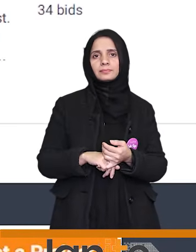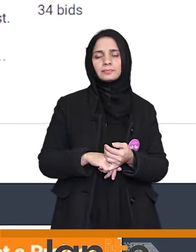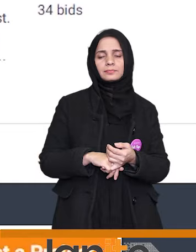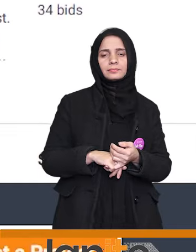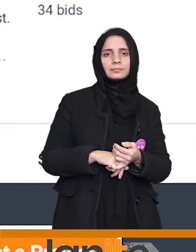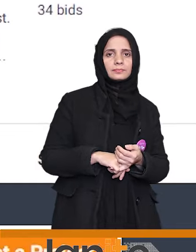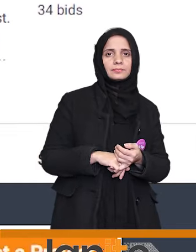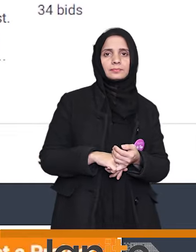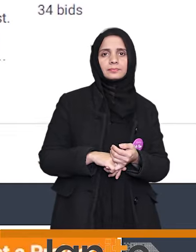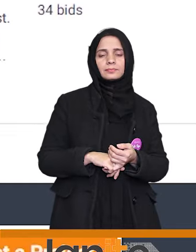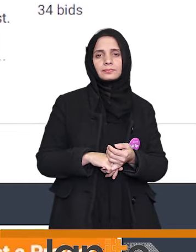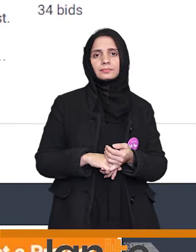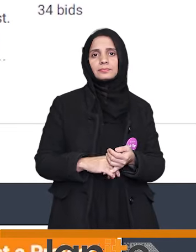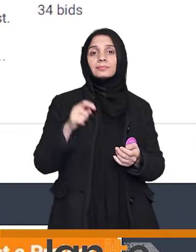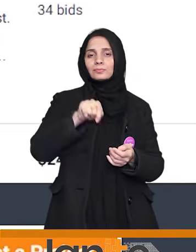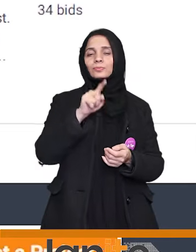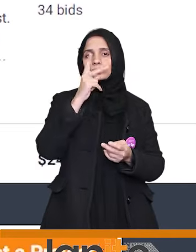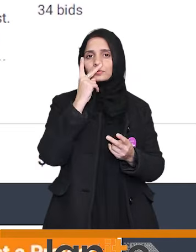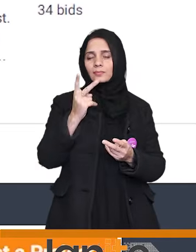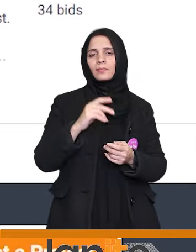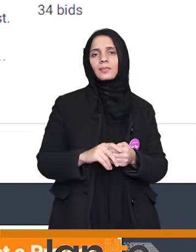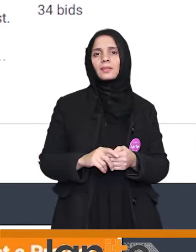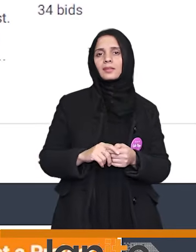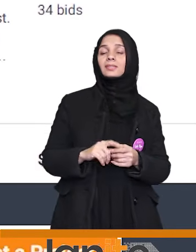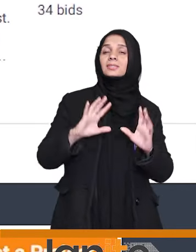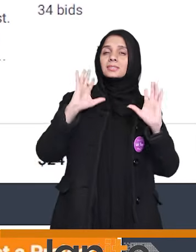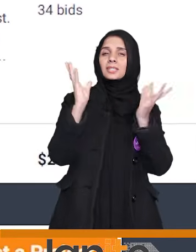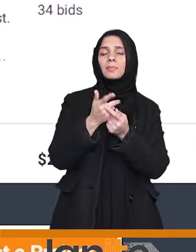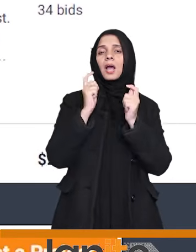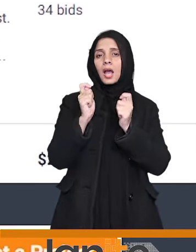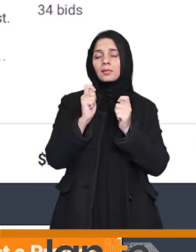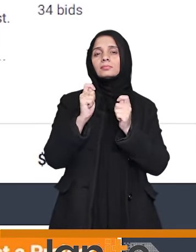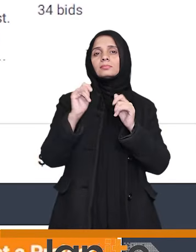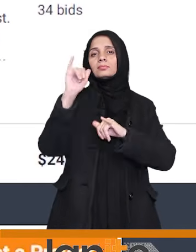you can see that all the projects related to the ‘Graphic’ are visible.